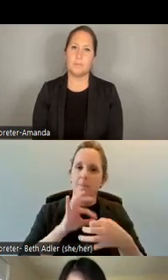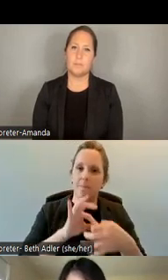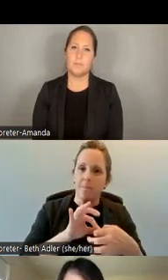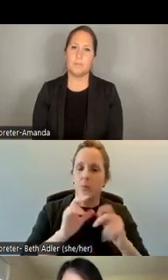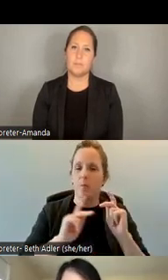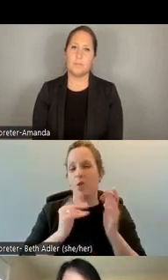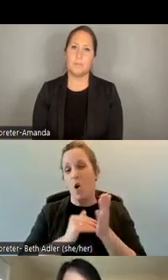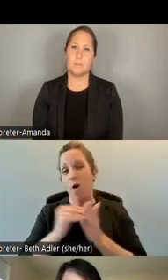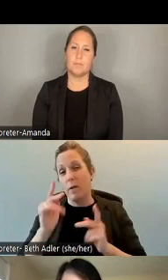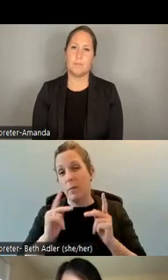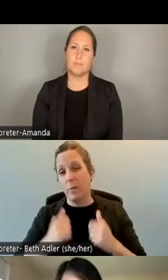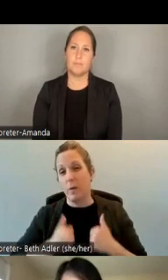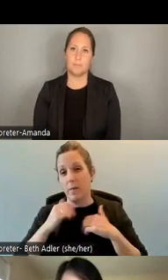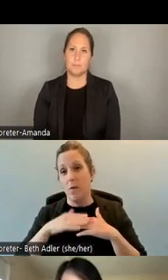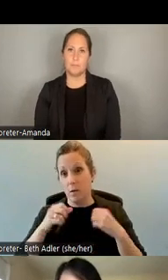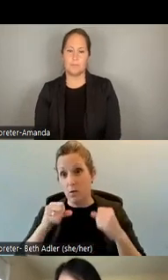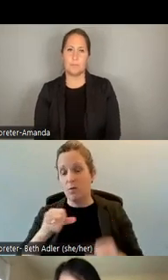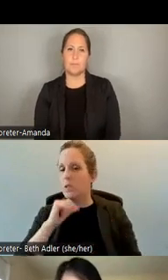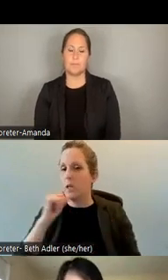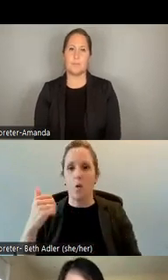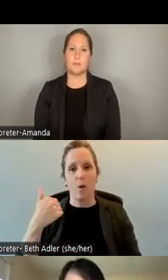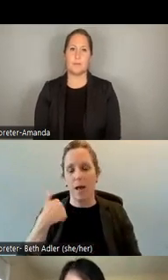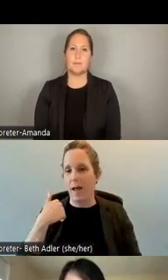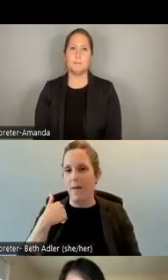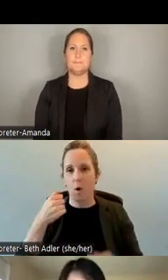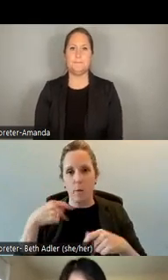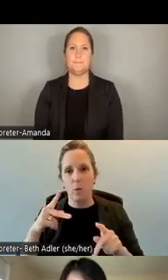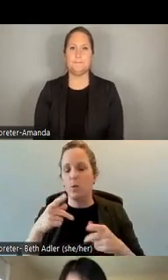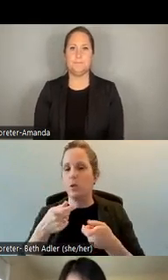on the street don't often have an opportunity to take their socks off or change you know take their